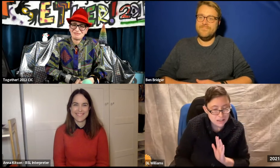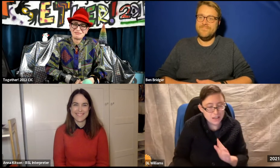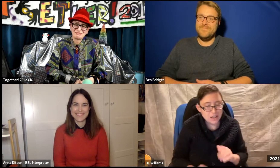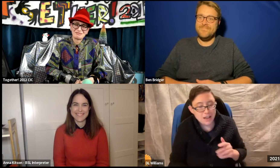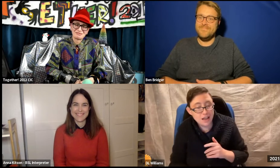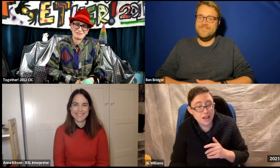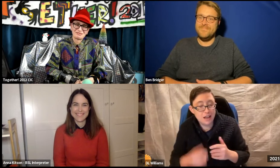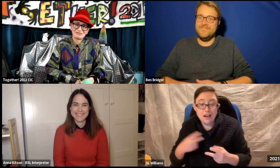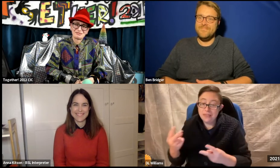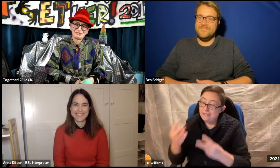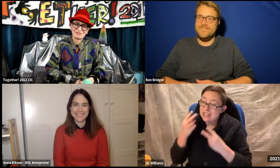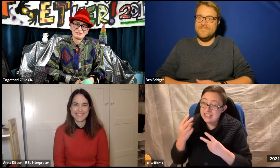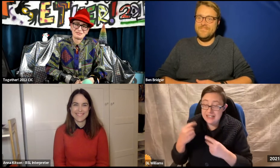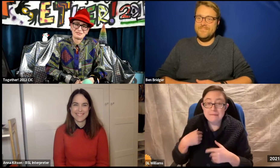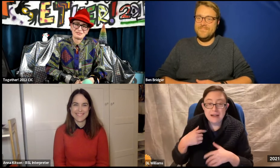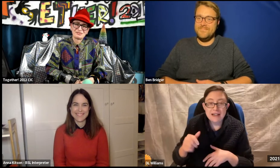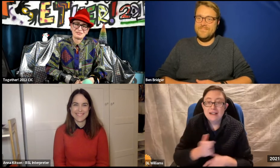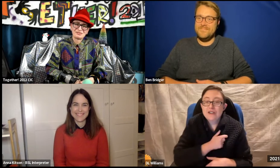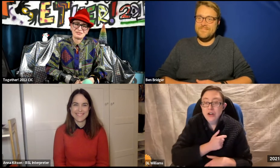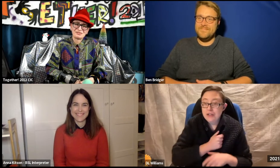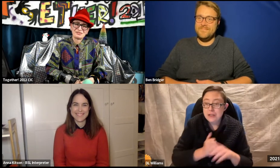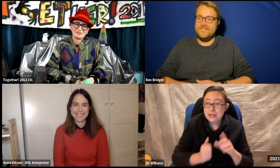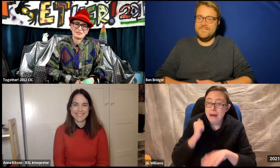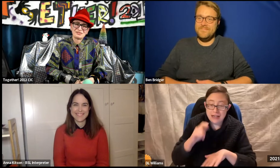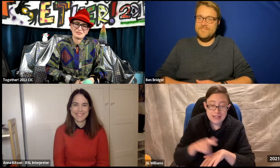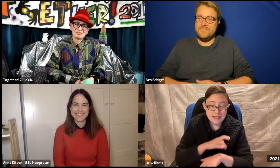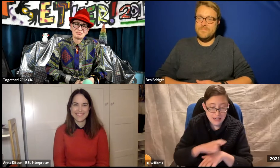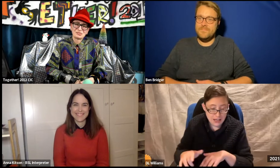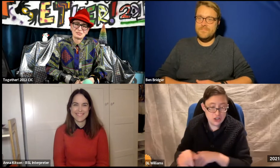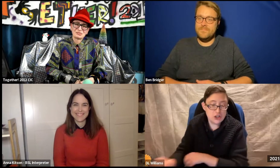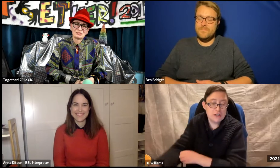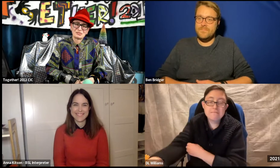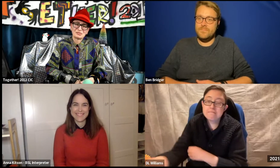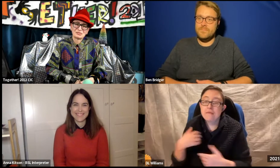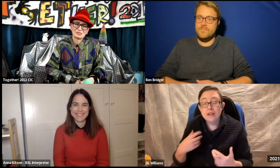they have seen me psych myself up,